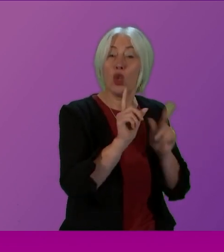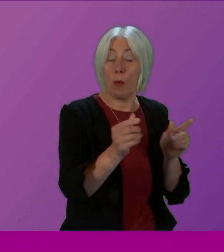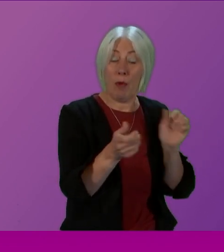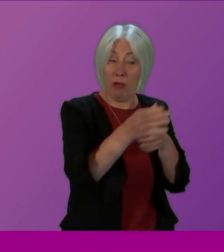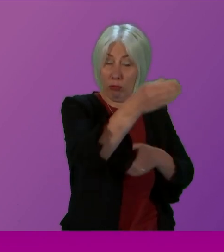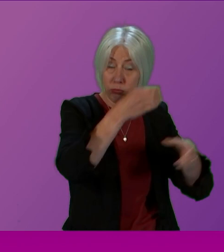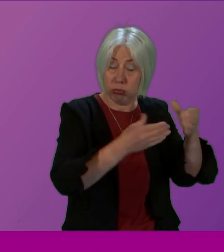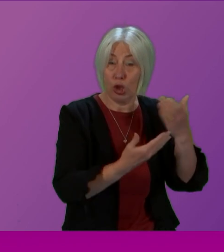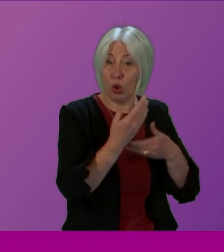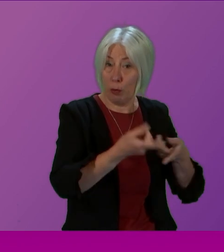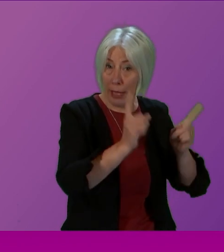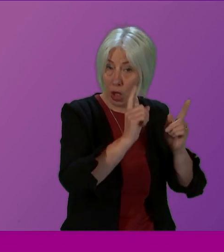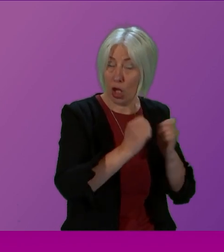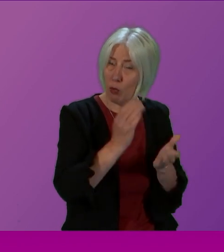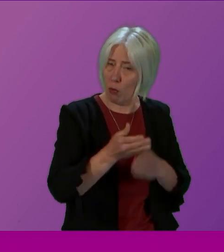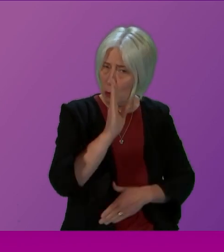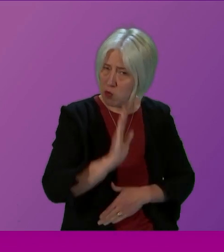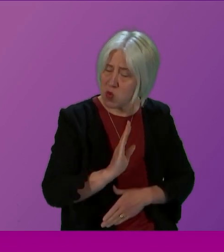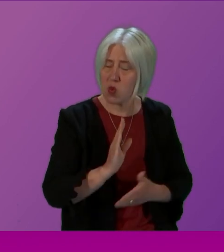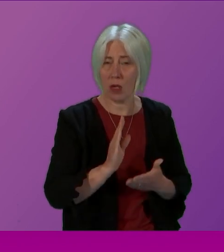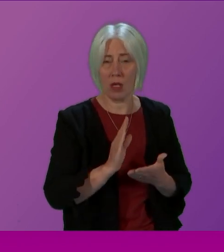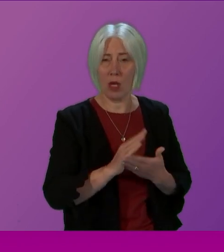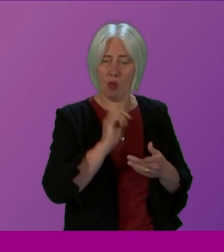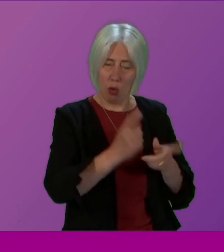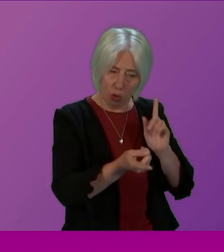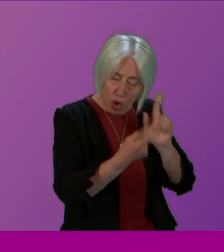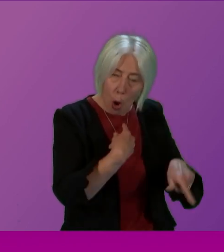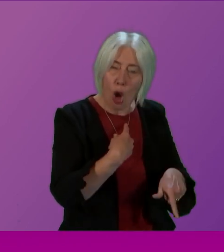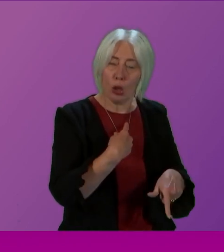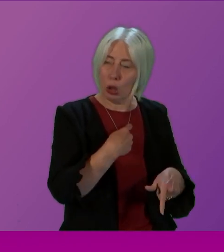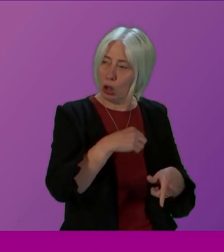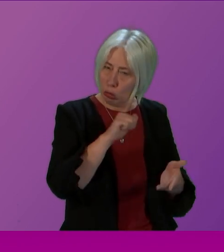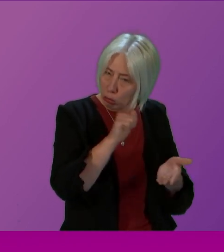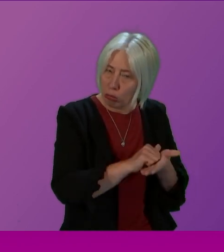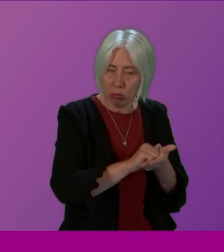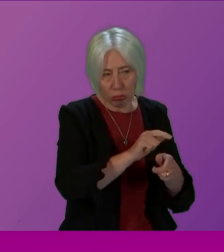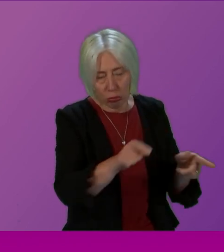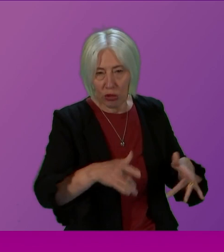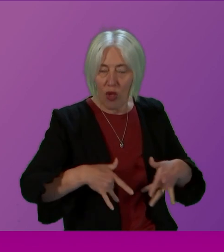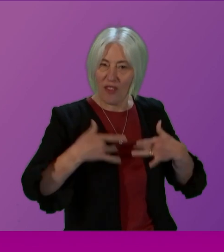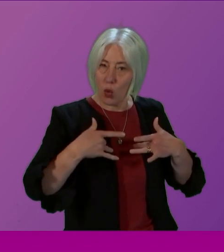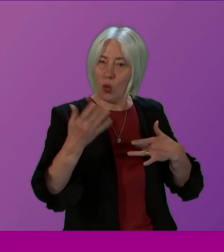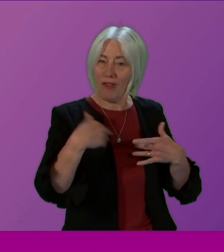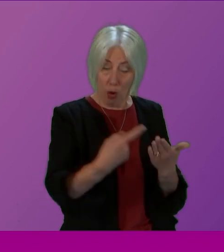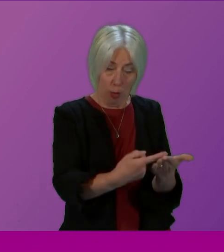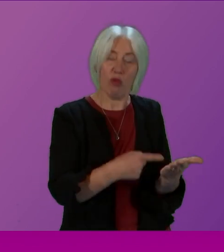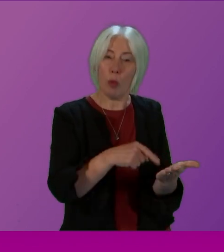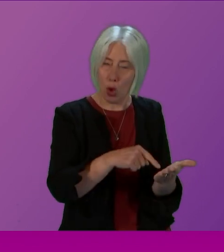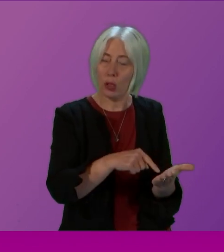We take seriously, and will respond in full to, the views in the section 22 report that